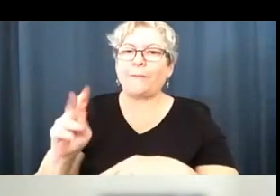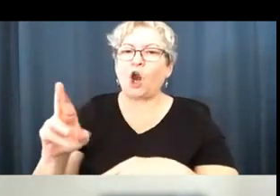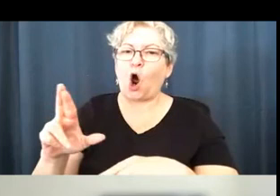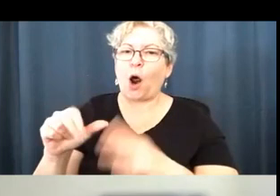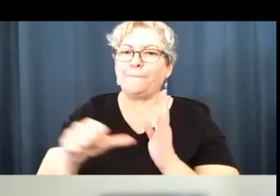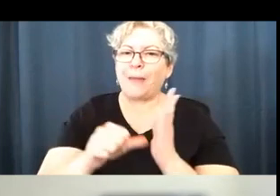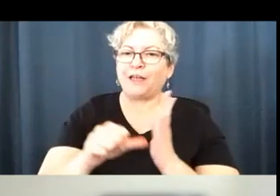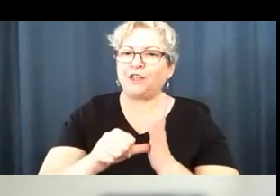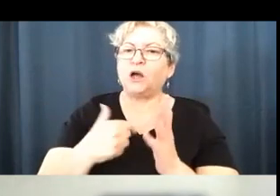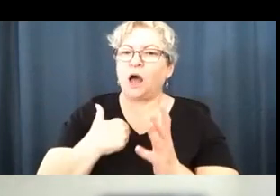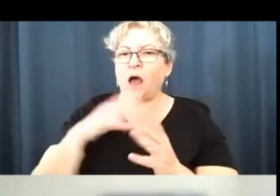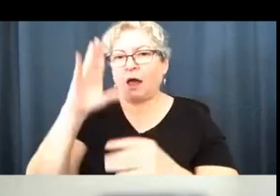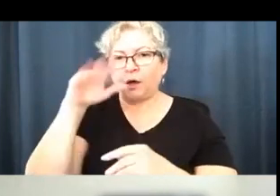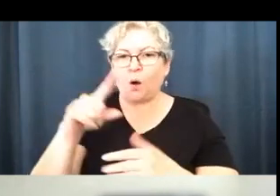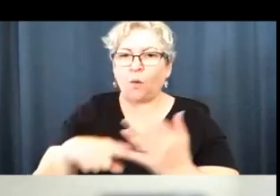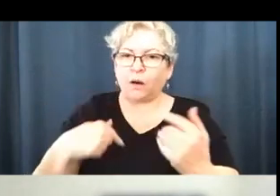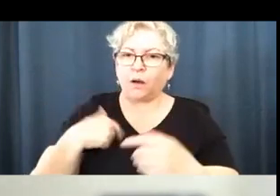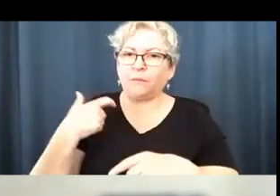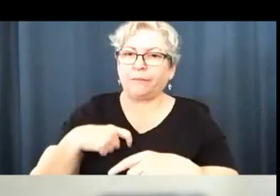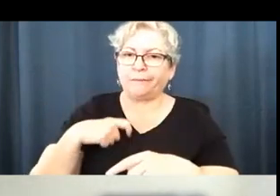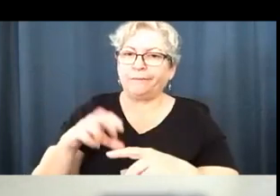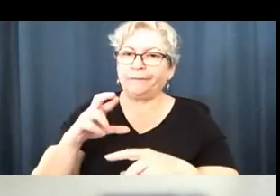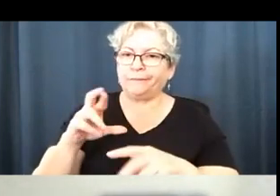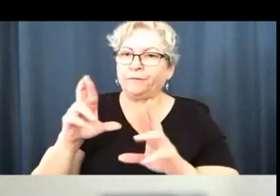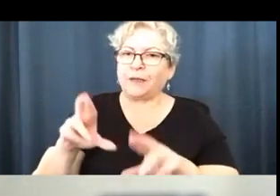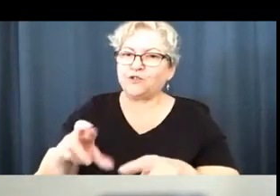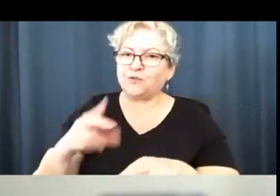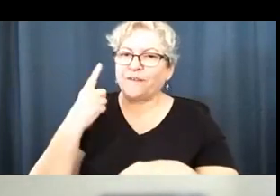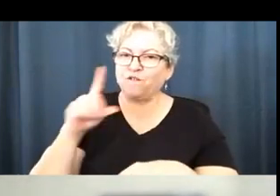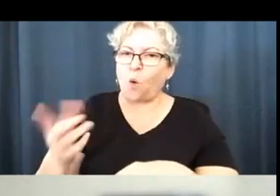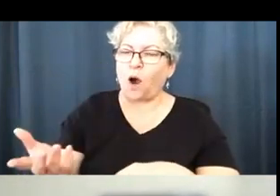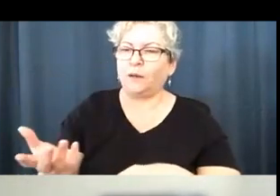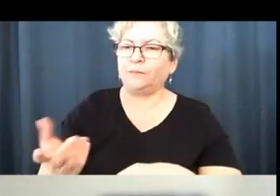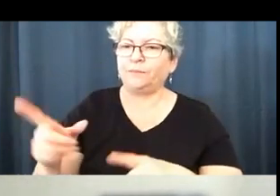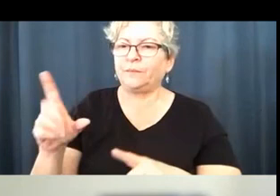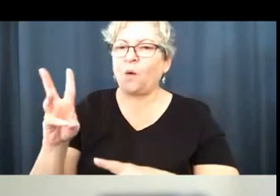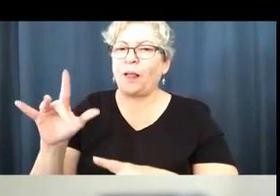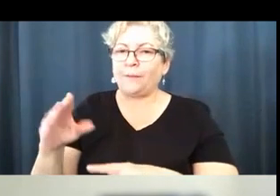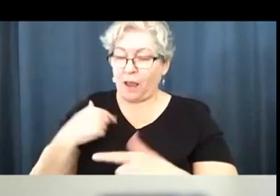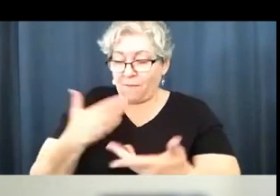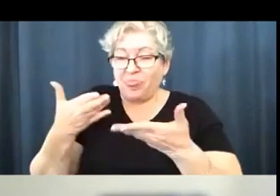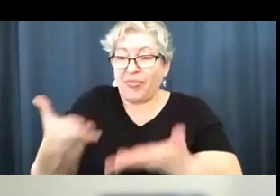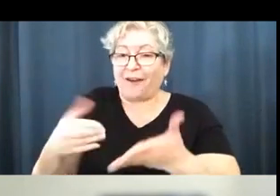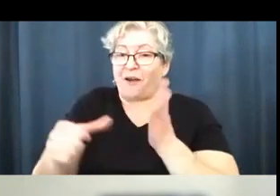I pretty much know what I'm registering for. That's exactly right. - Yeah. Yeah, I was gonna add that. If you're on the page for a specific webinar,